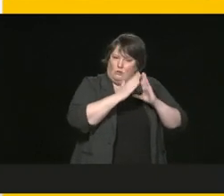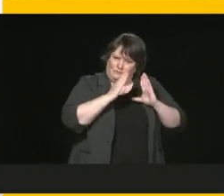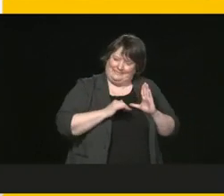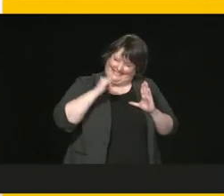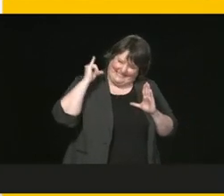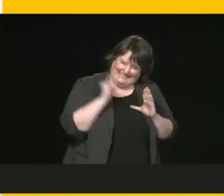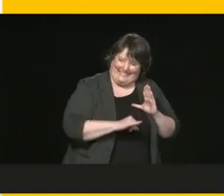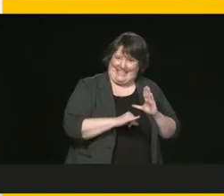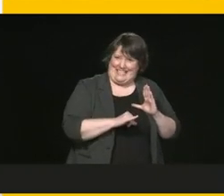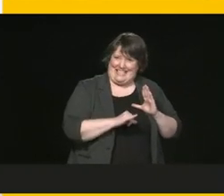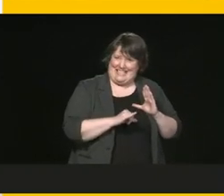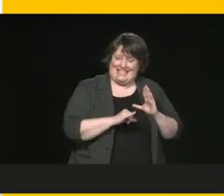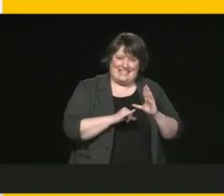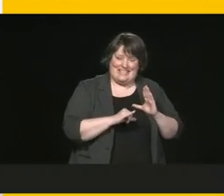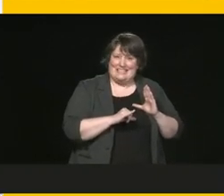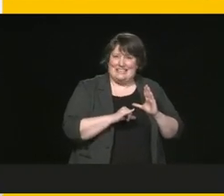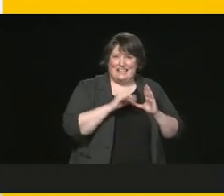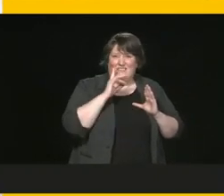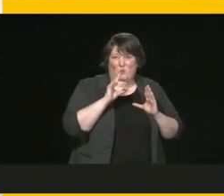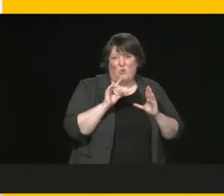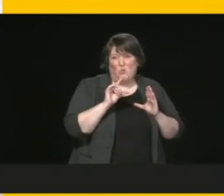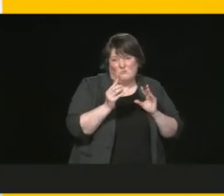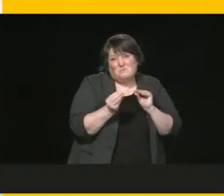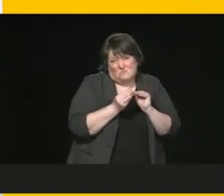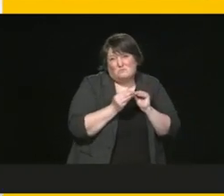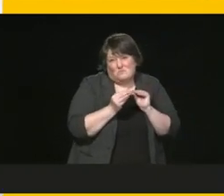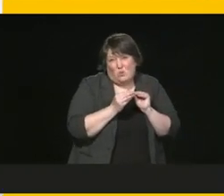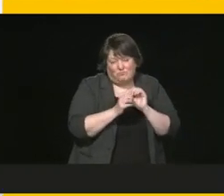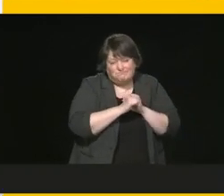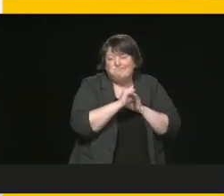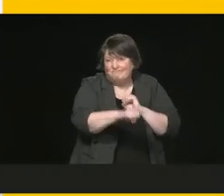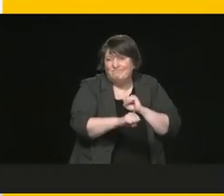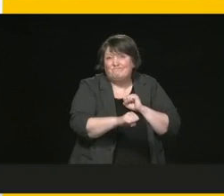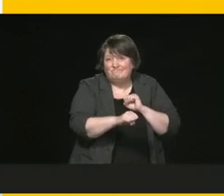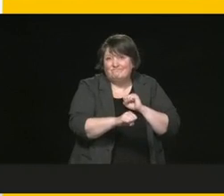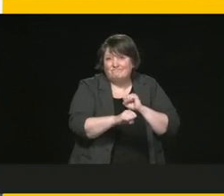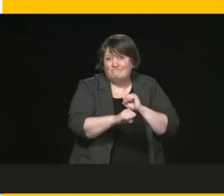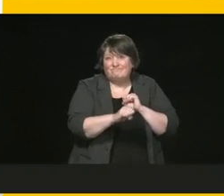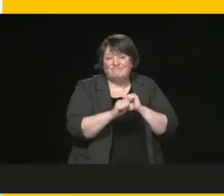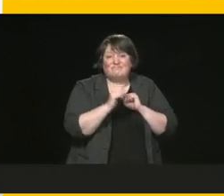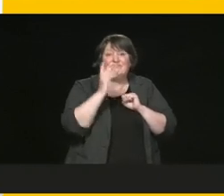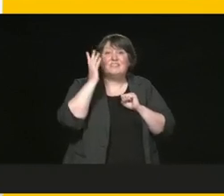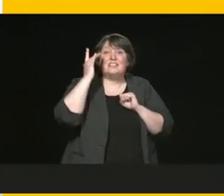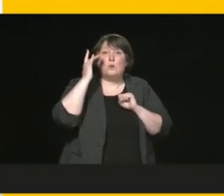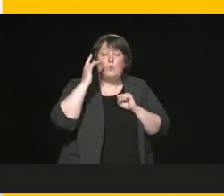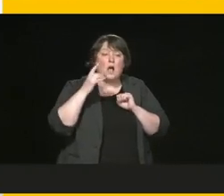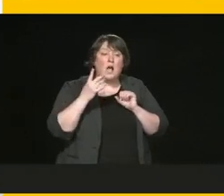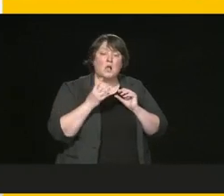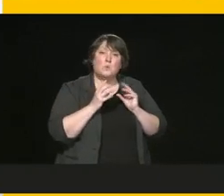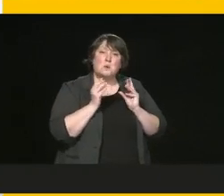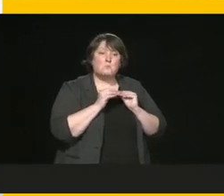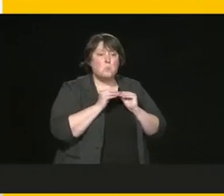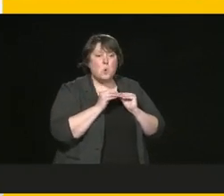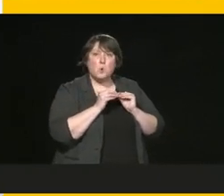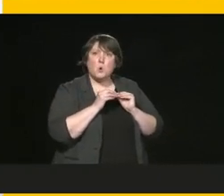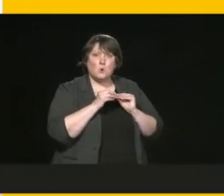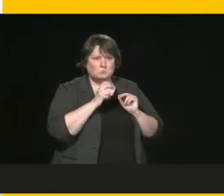WILL ESPECIALLY HAVE TO REMAIN IN THIS PHASE FOR A WHILE YET.